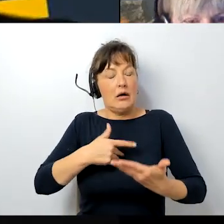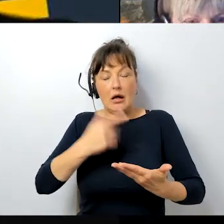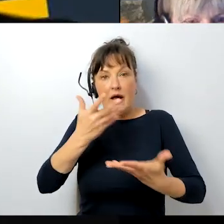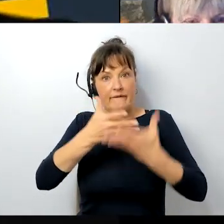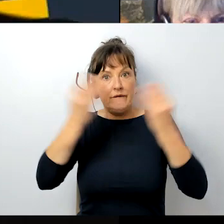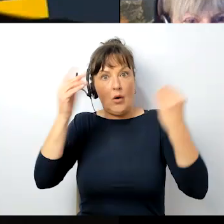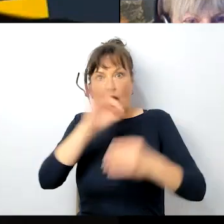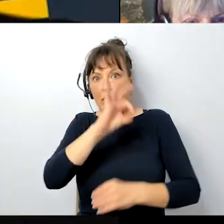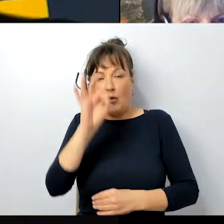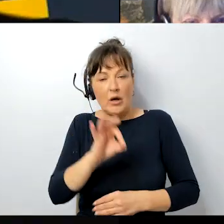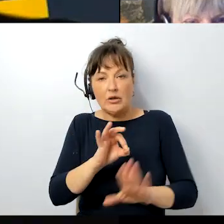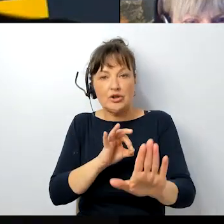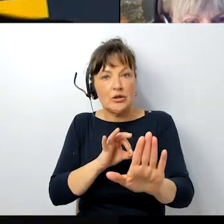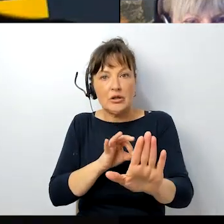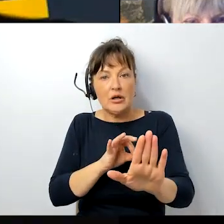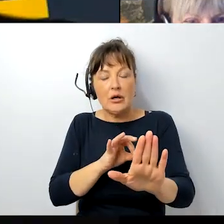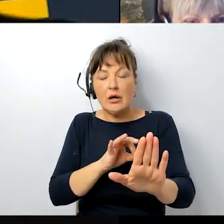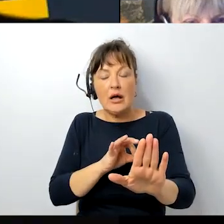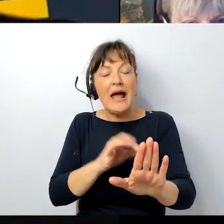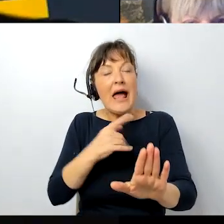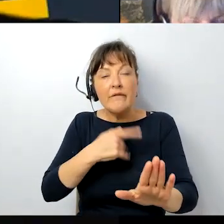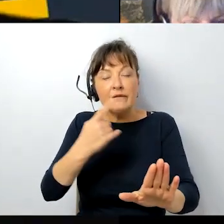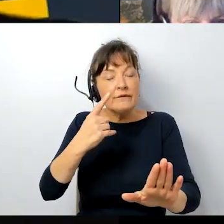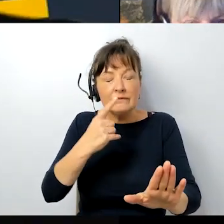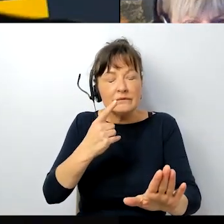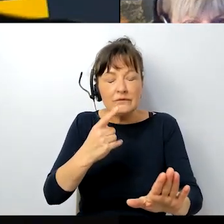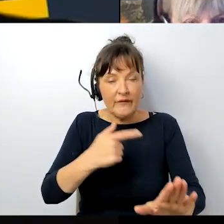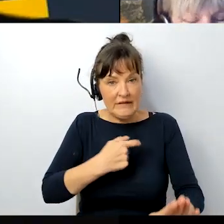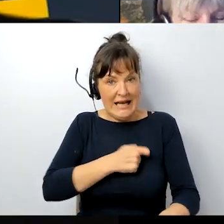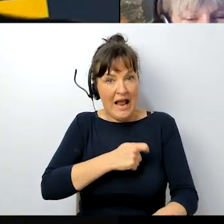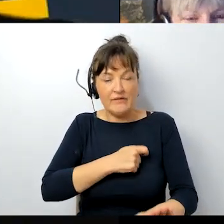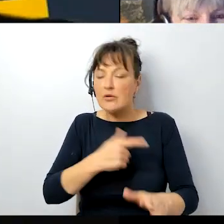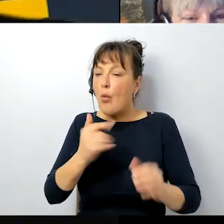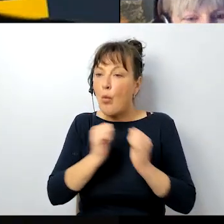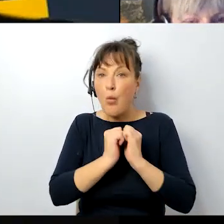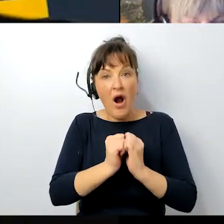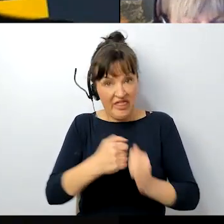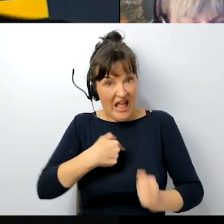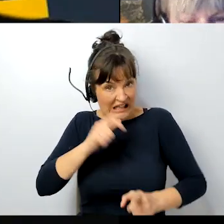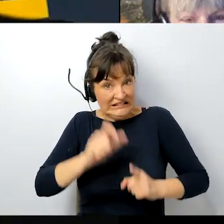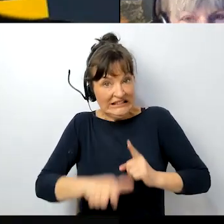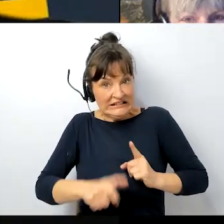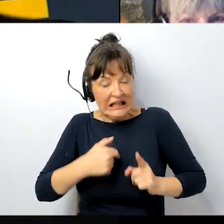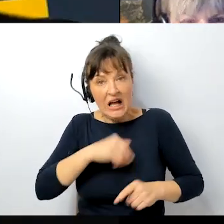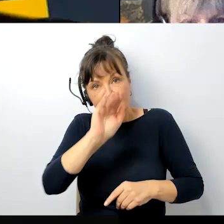I'm really nervous can you ask me that question again. That's totally fine so avoid just talking